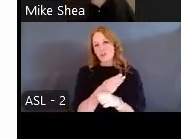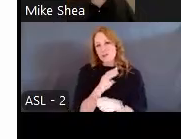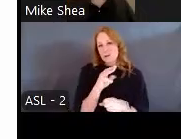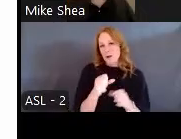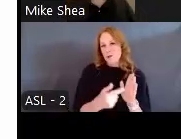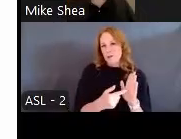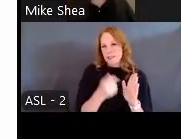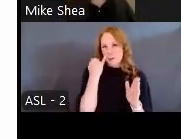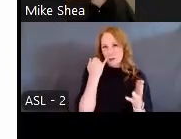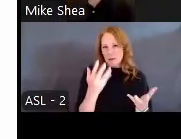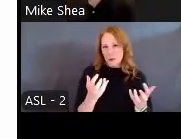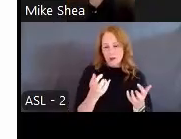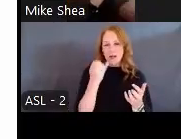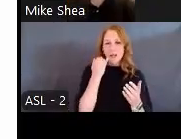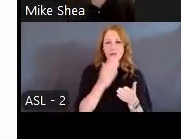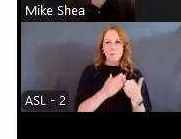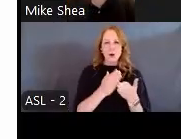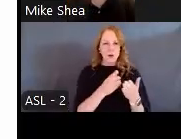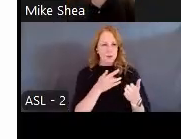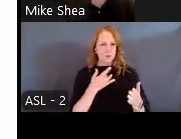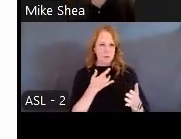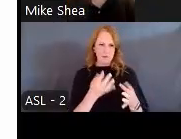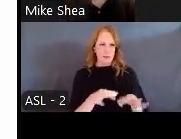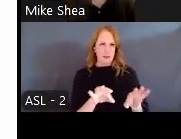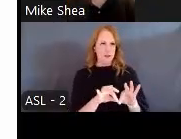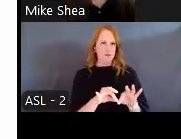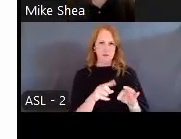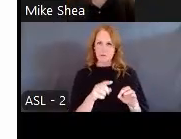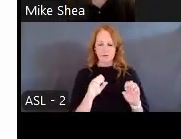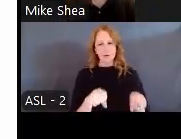um if there's pieces of it you find valuable, please feel free to, you know, slice and dice